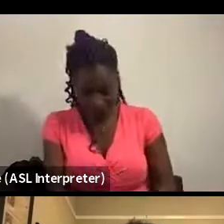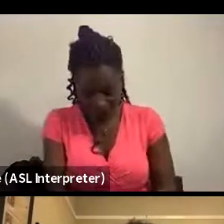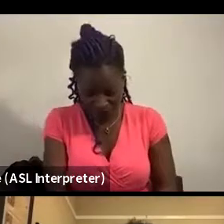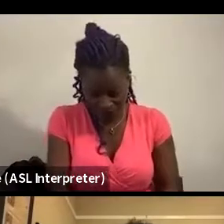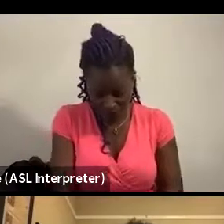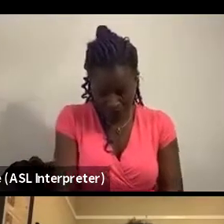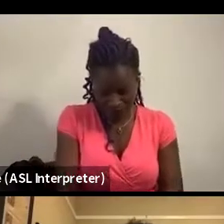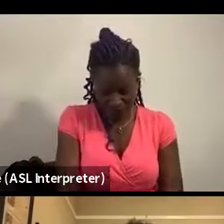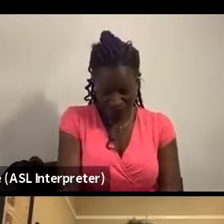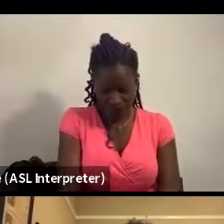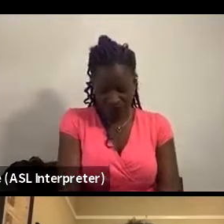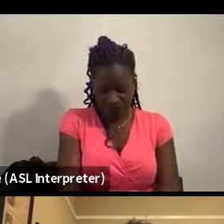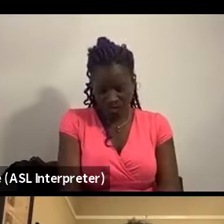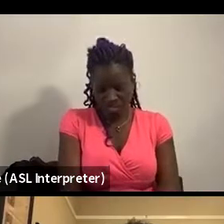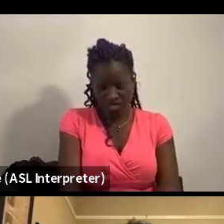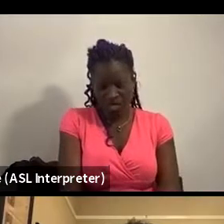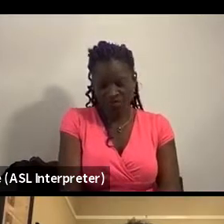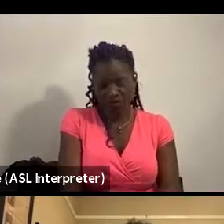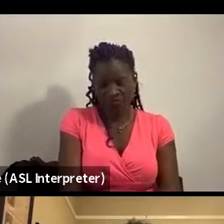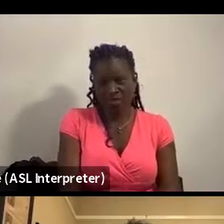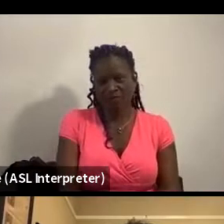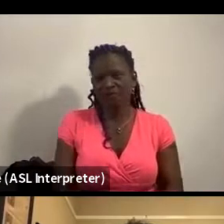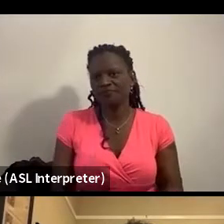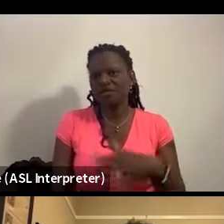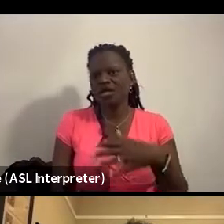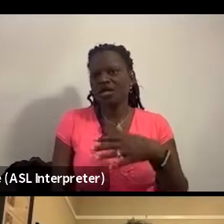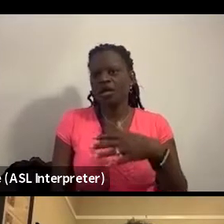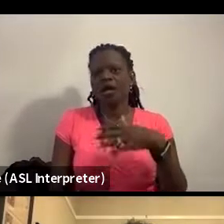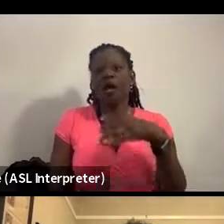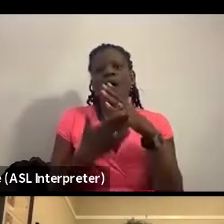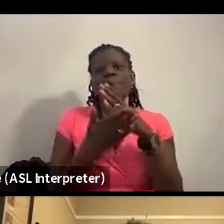community perspective is so important are the part of our vaccine rollout really was